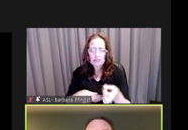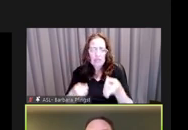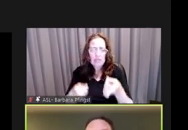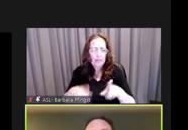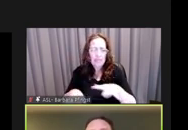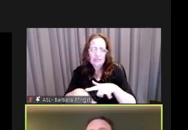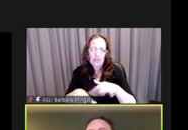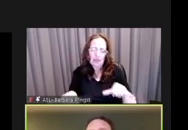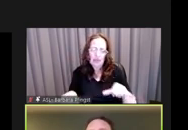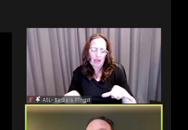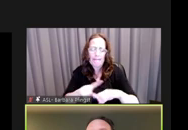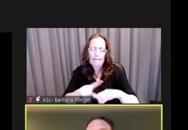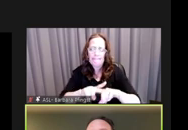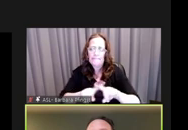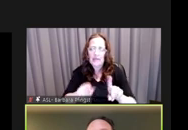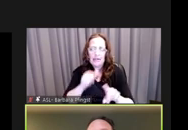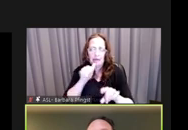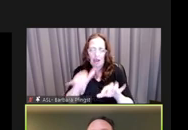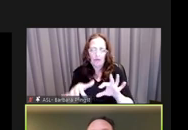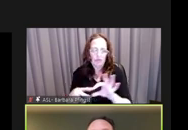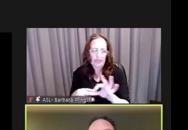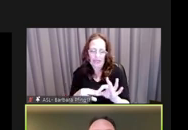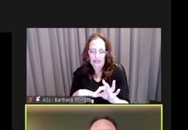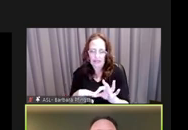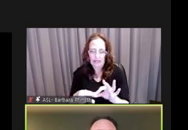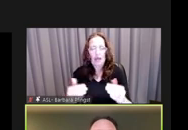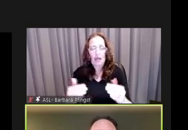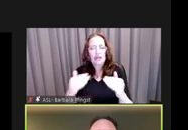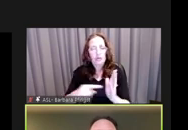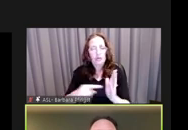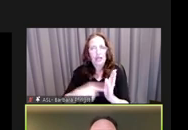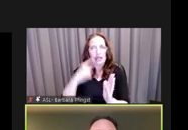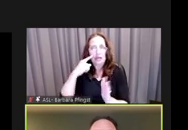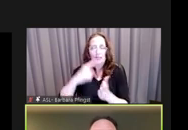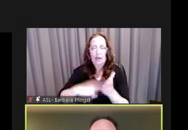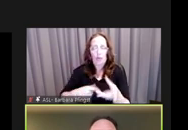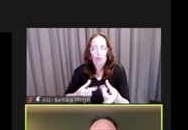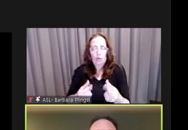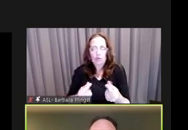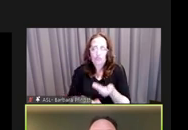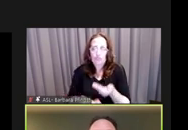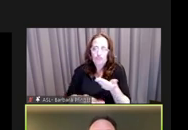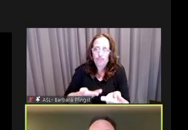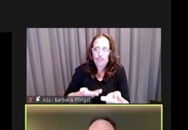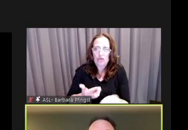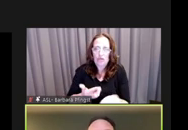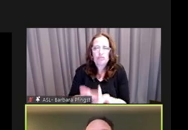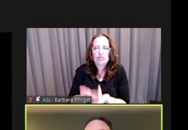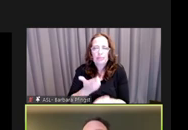What appropriate treatments or rehabilitations are, given the information that was identified.